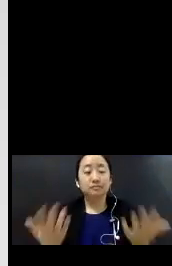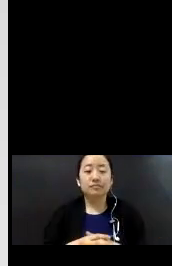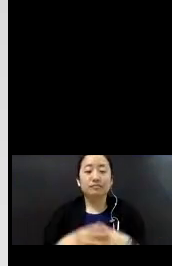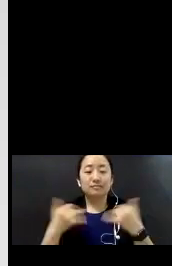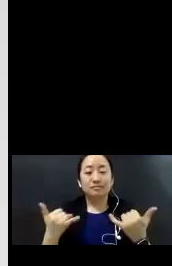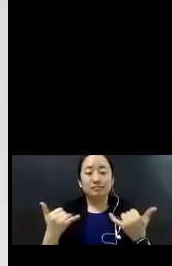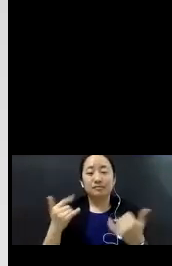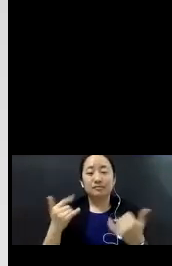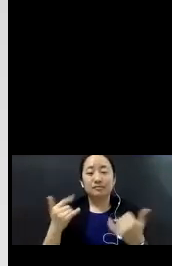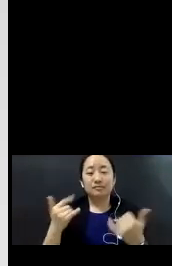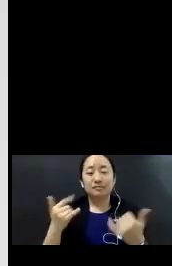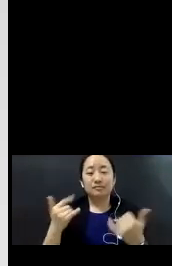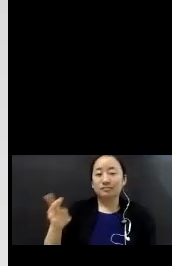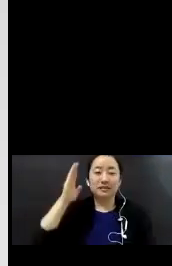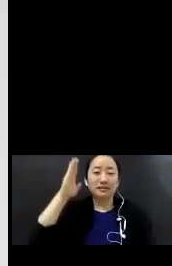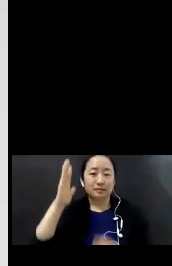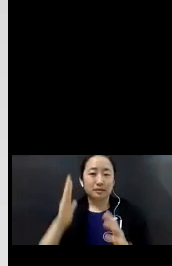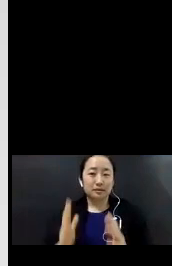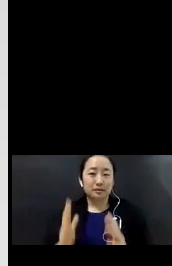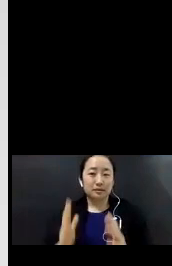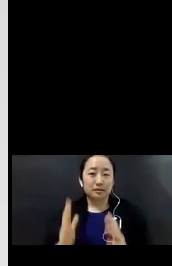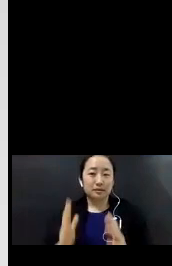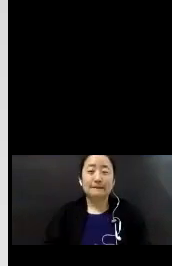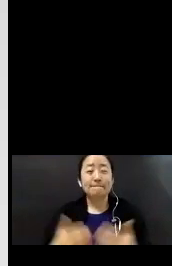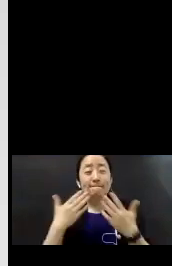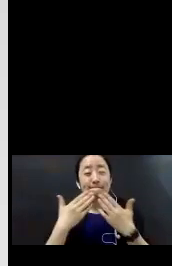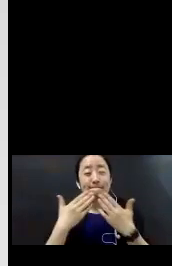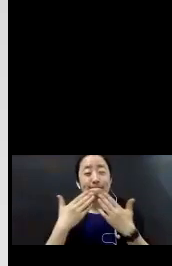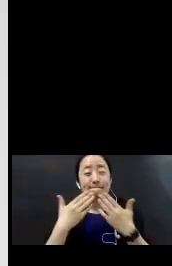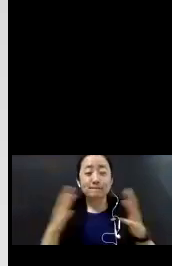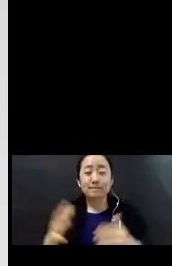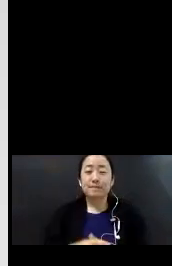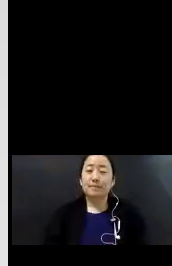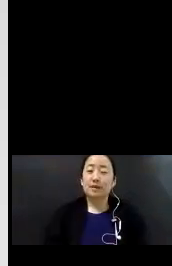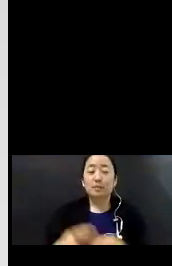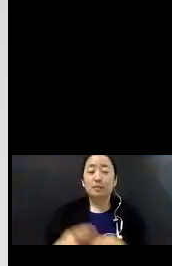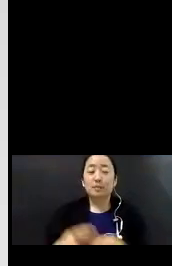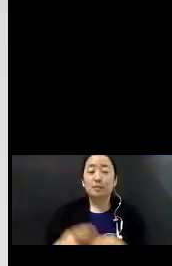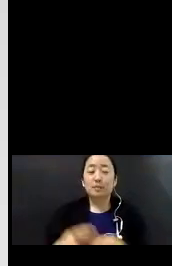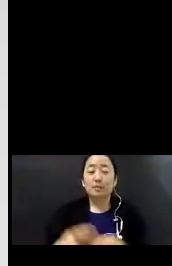SPEAKERS AND THANK YOU VERY MUCH AND LOOKING FORWARD TO THE CONTENT.